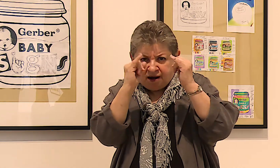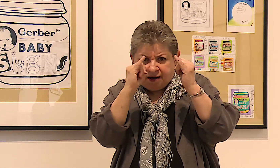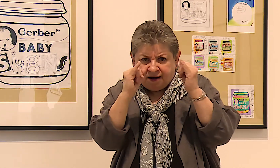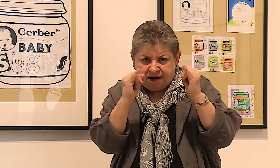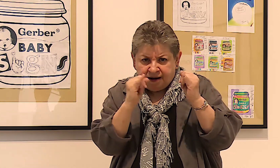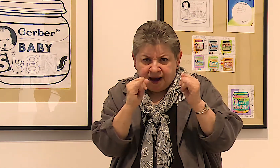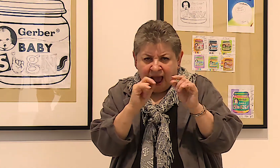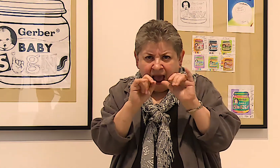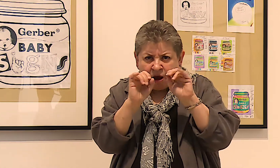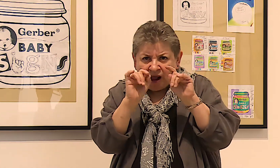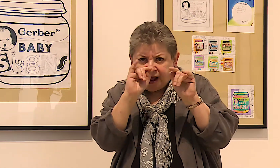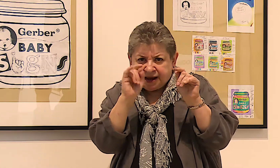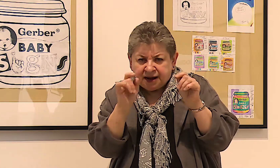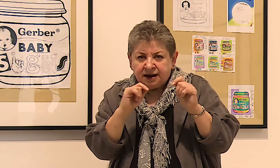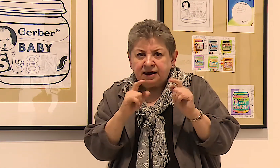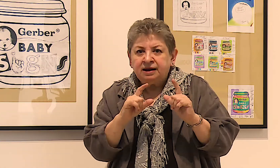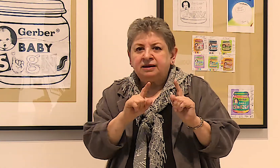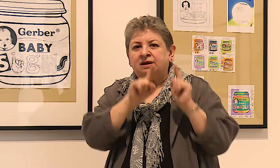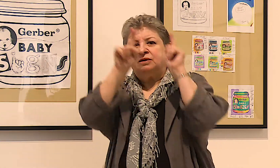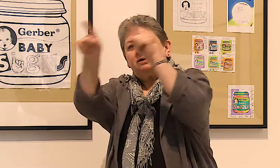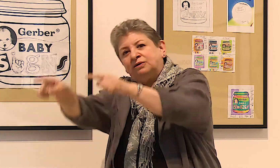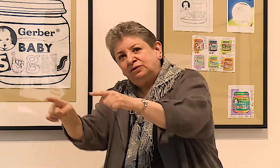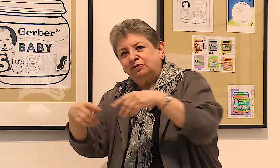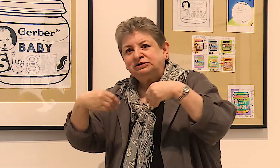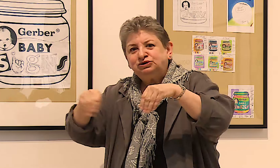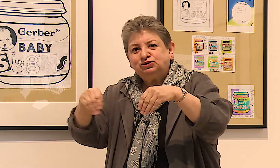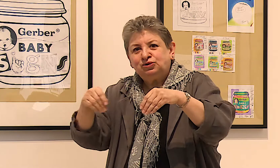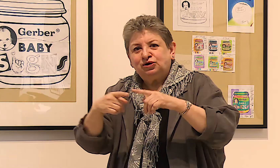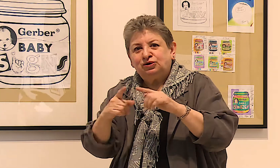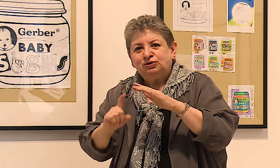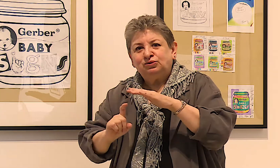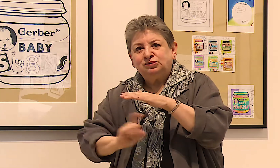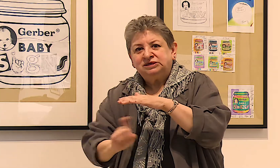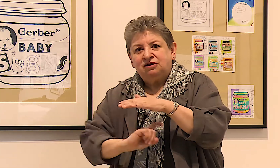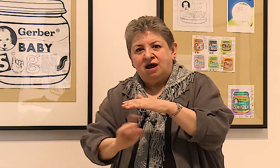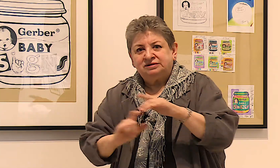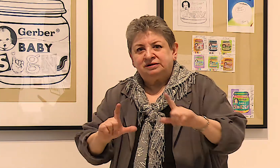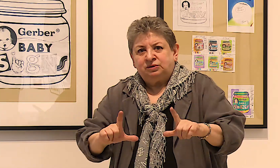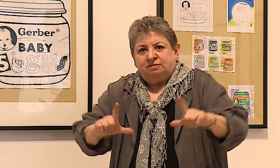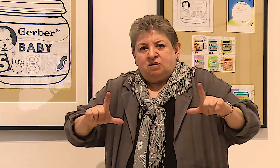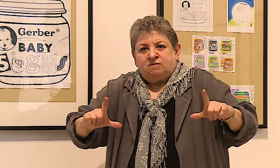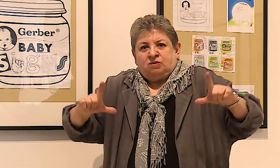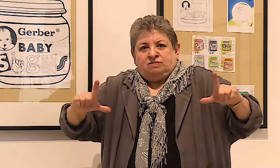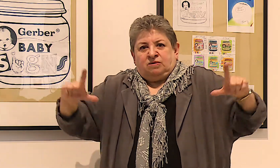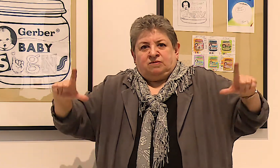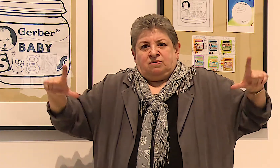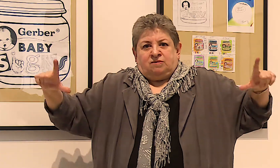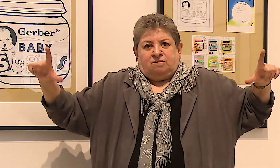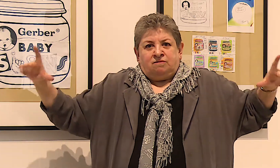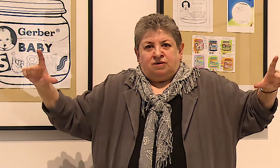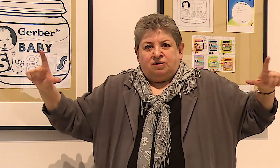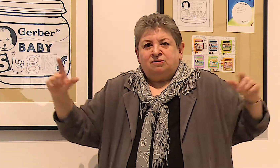After I had sketched out the outline, I went to the store to Xerox it,